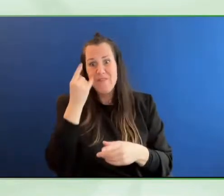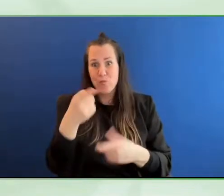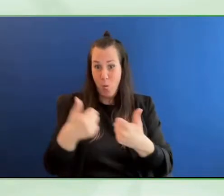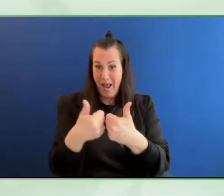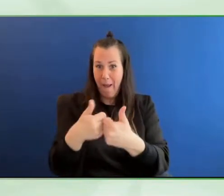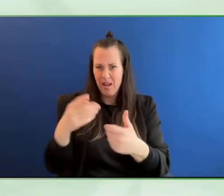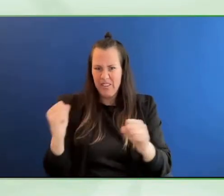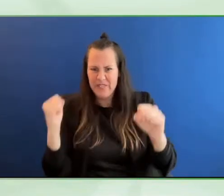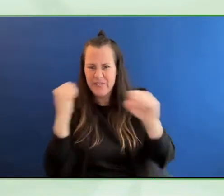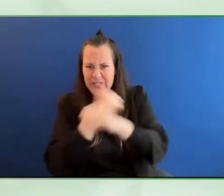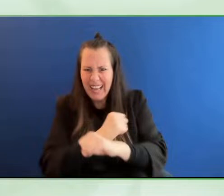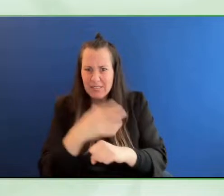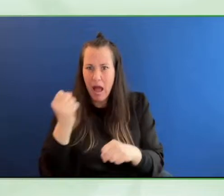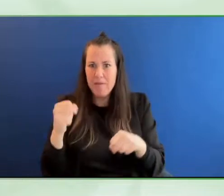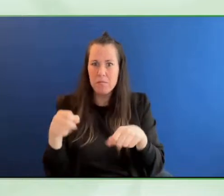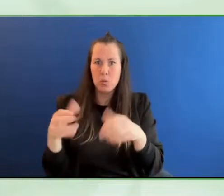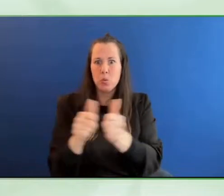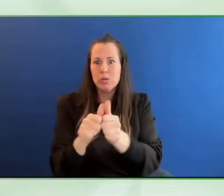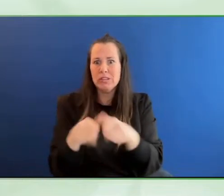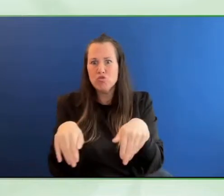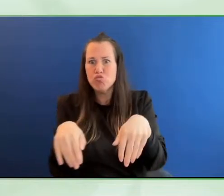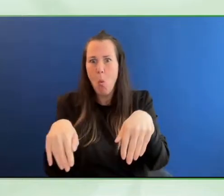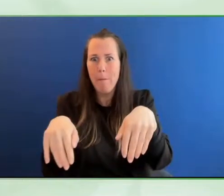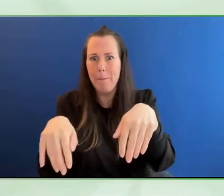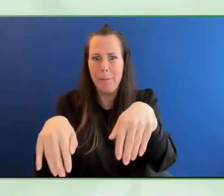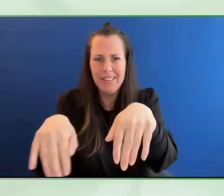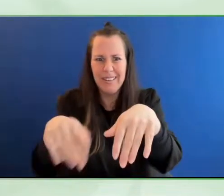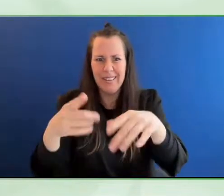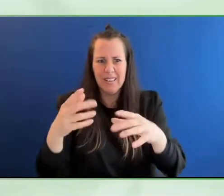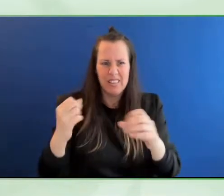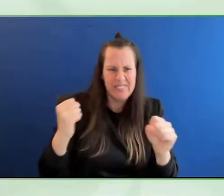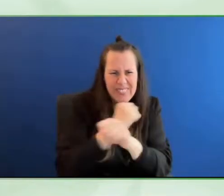Something that makes sense in English may not make sense in Hindi.